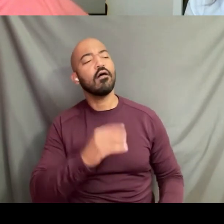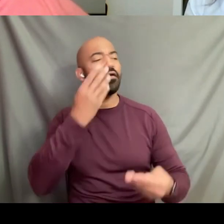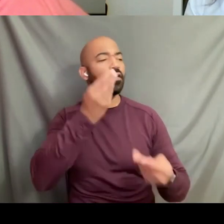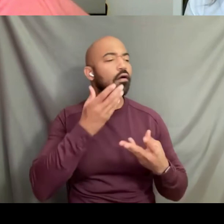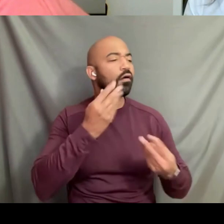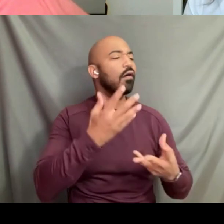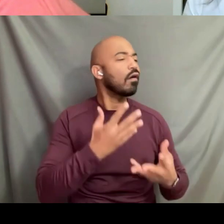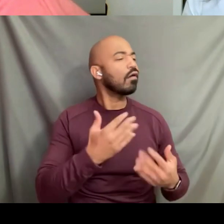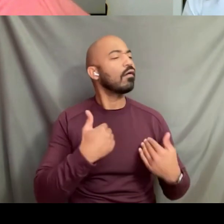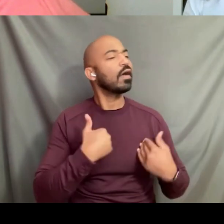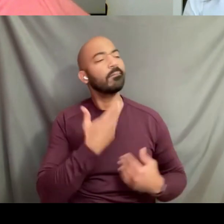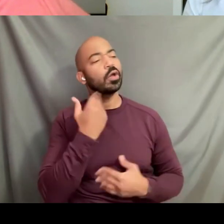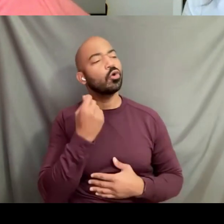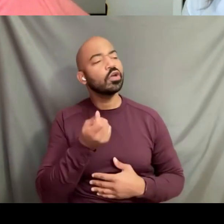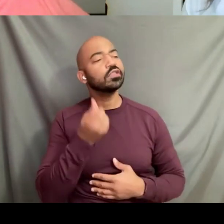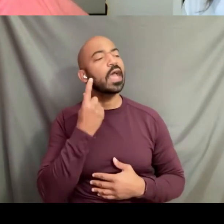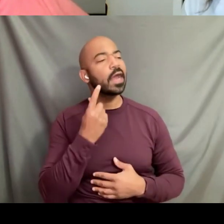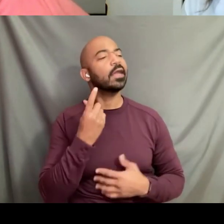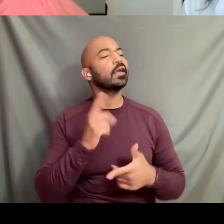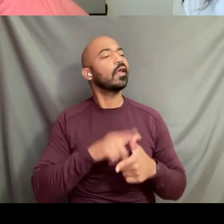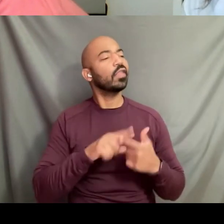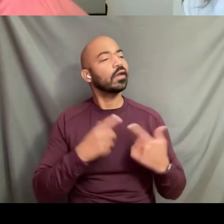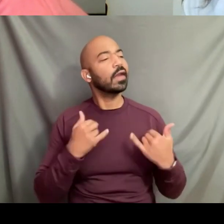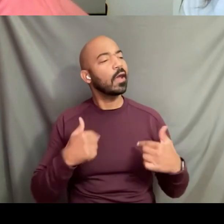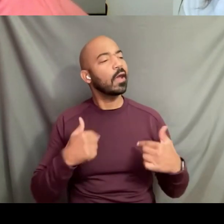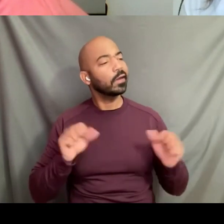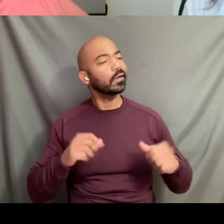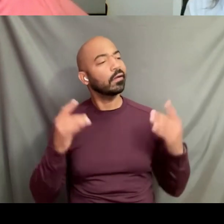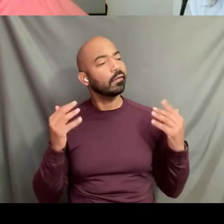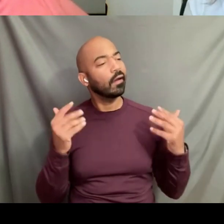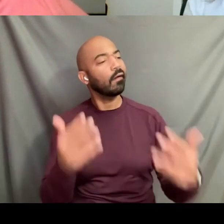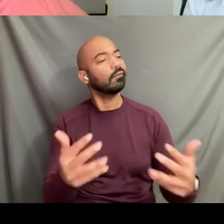Well thank you so much Jessica. Thanks for the work that you're doing,